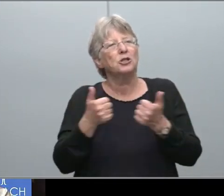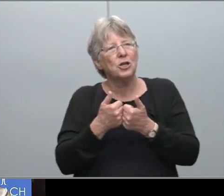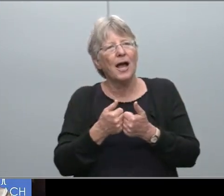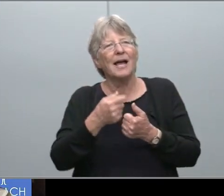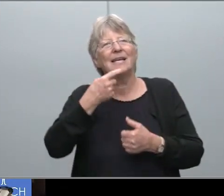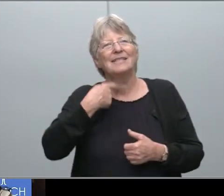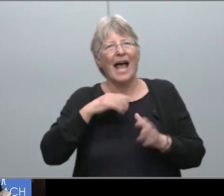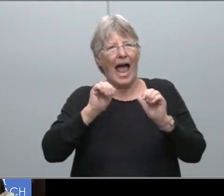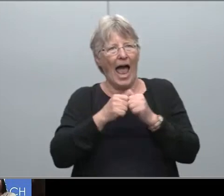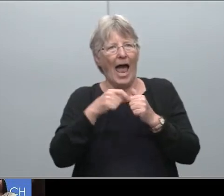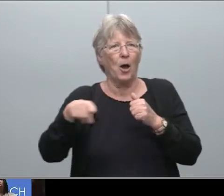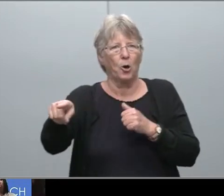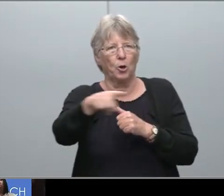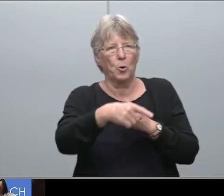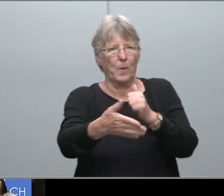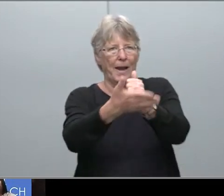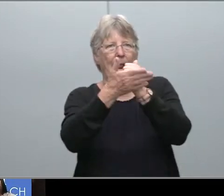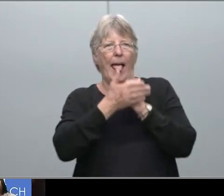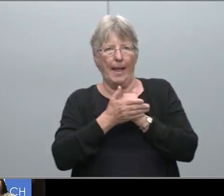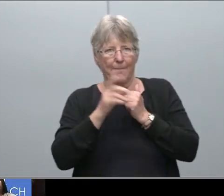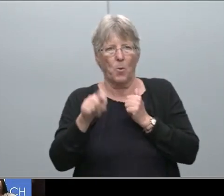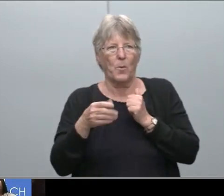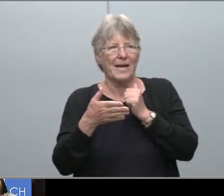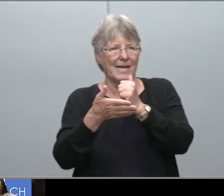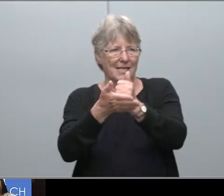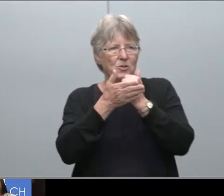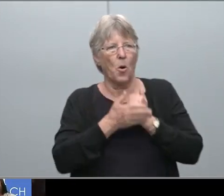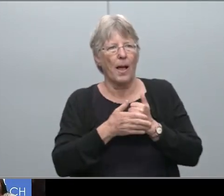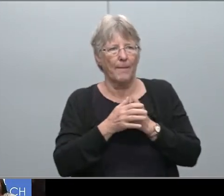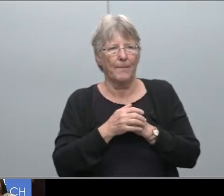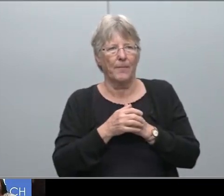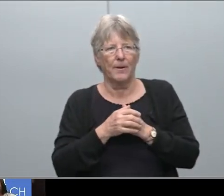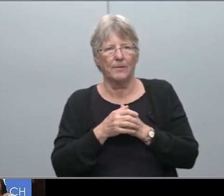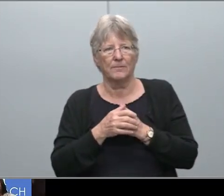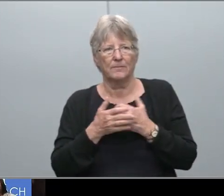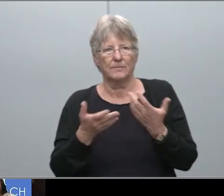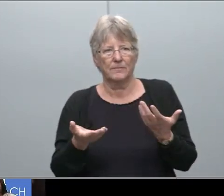when the social interaction is not there, you focus,